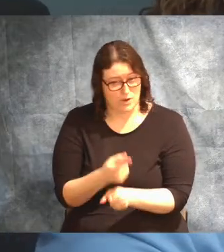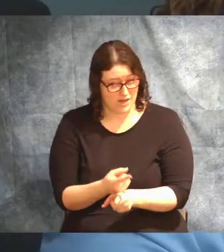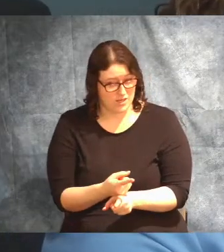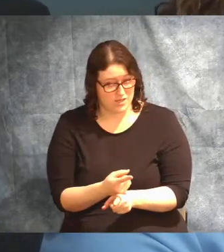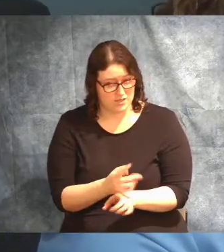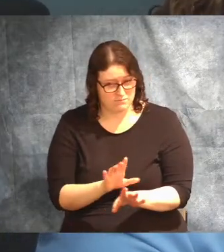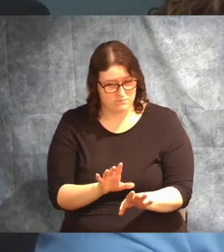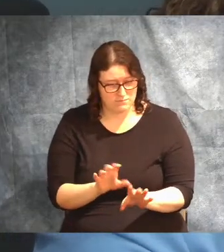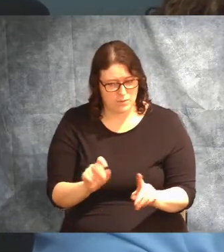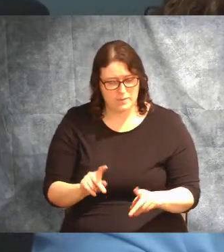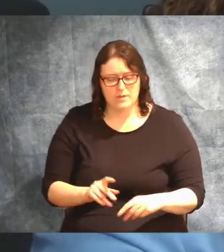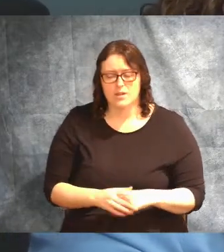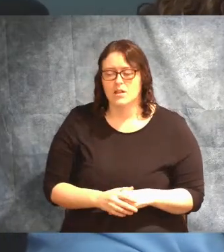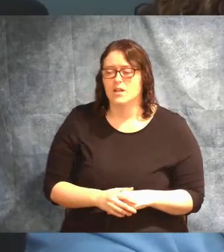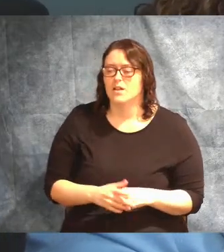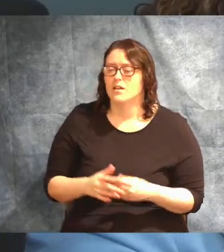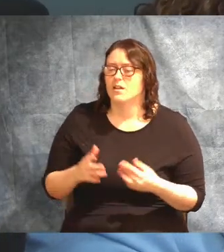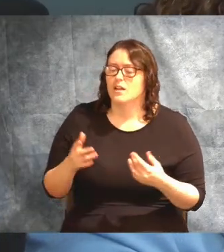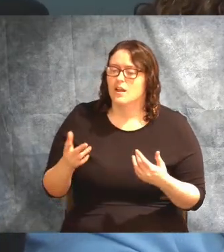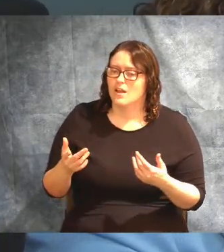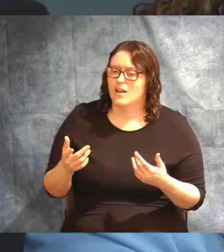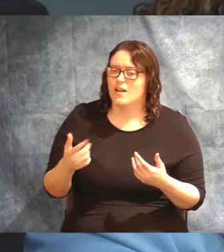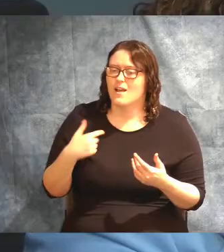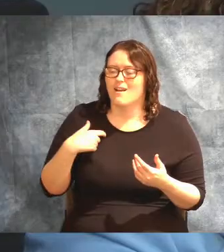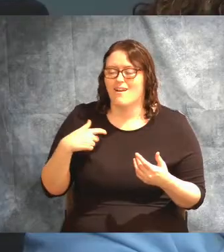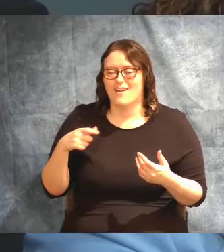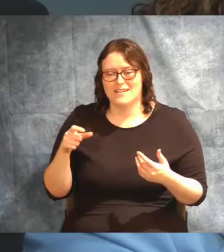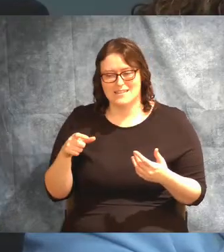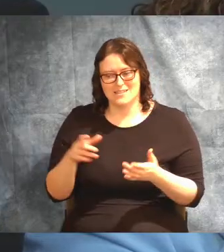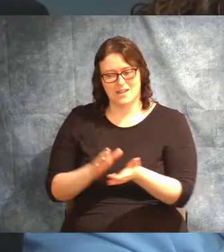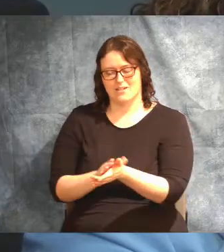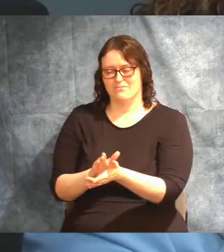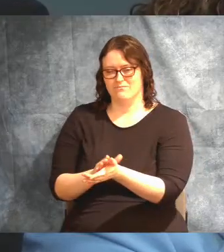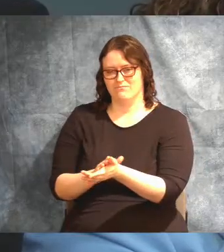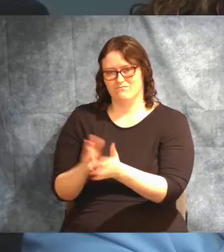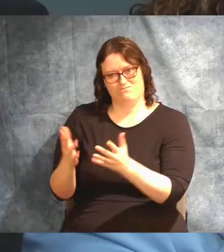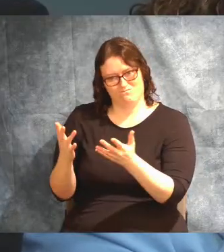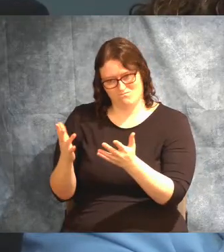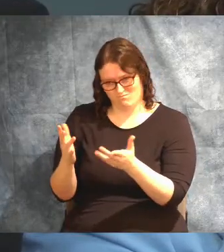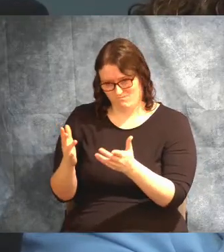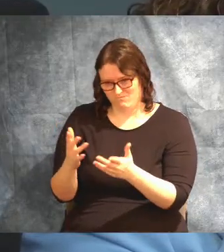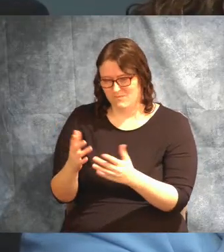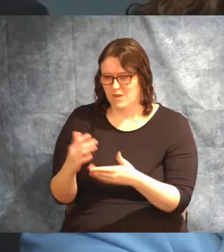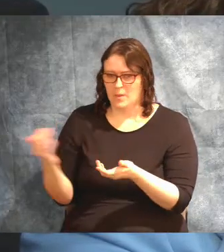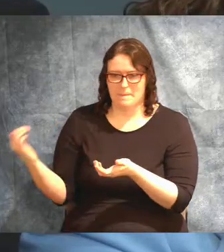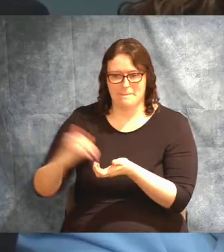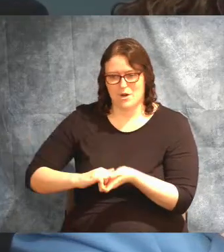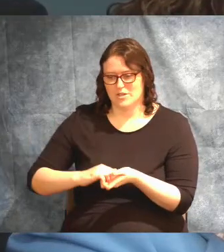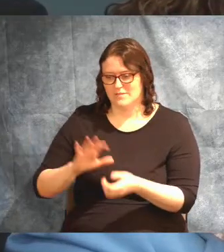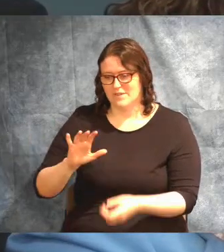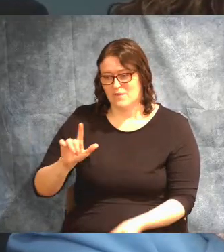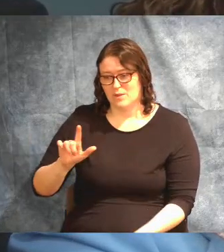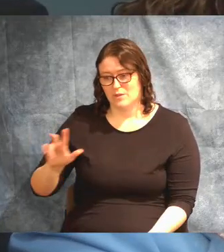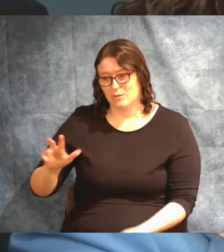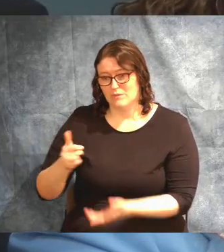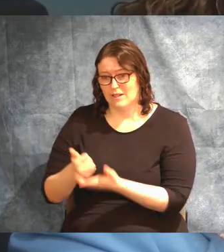And I have to give some kudos. the partnership of the 513Relief bus